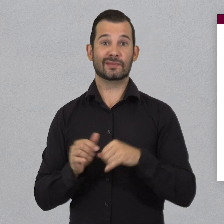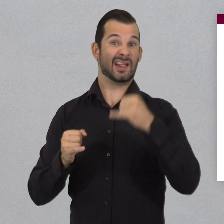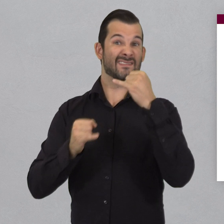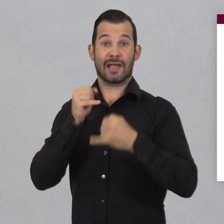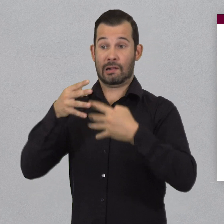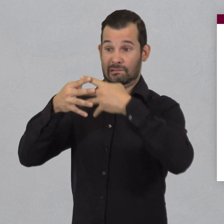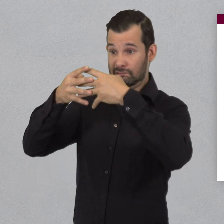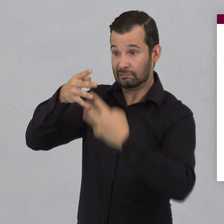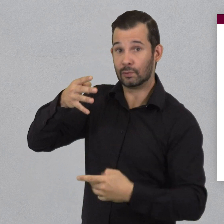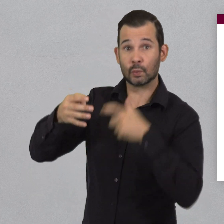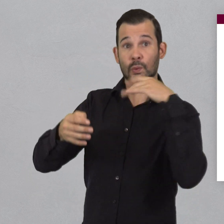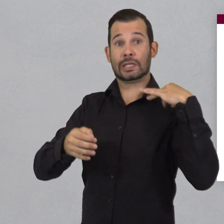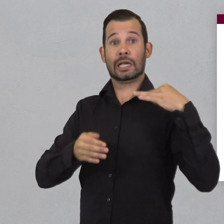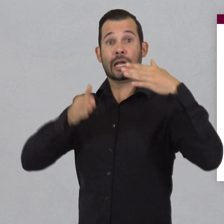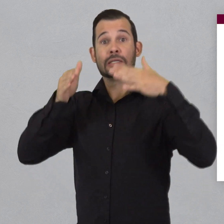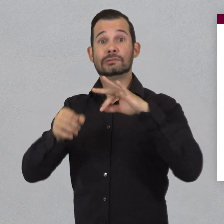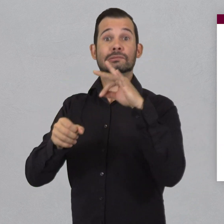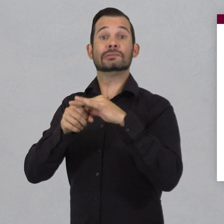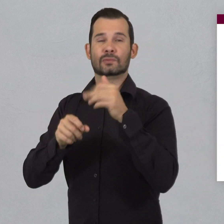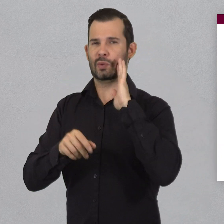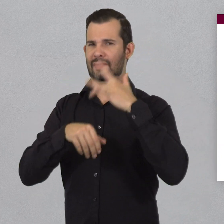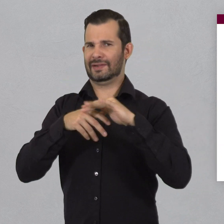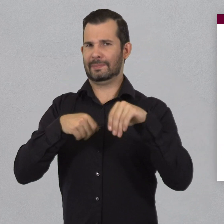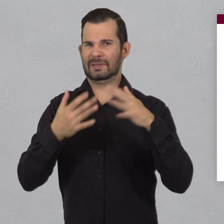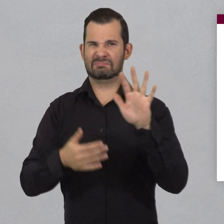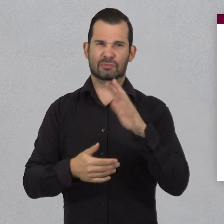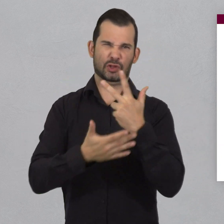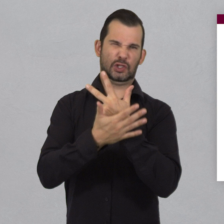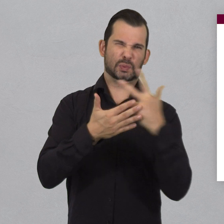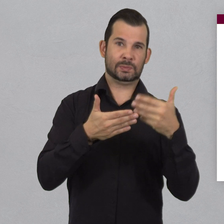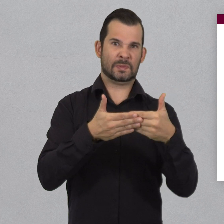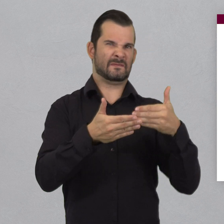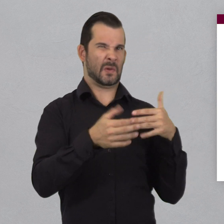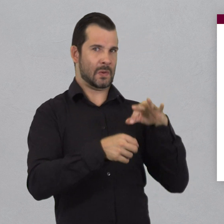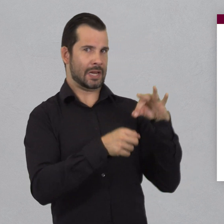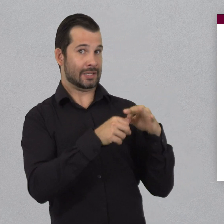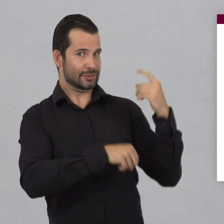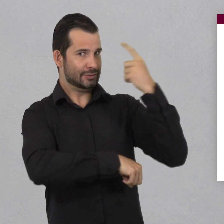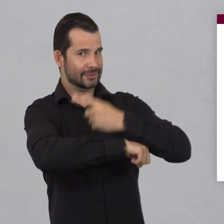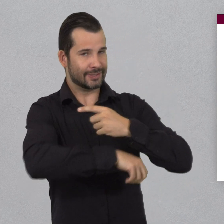The final list of candidates will only be available about three weeks before election